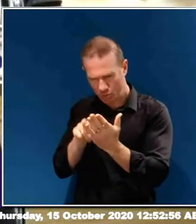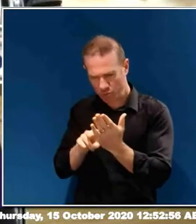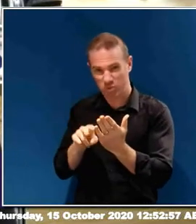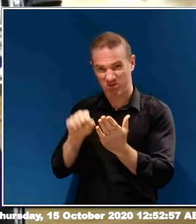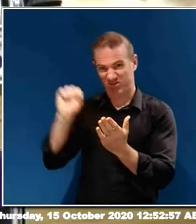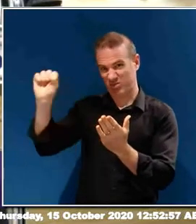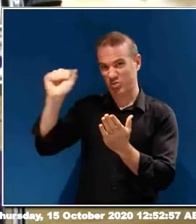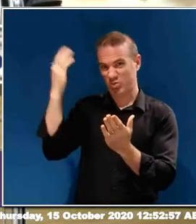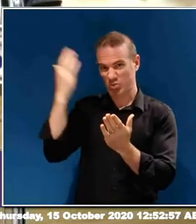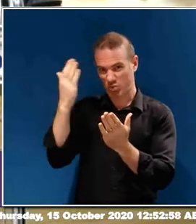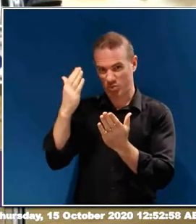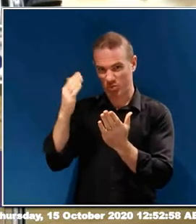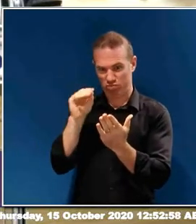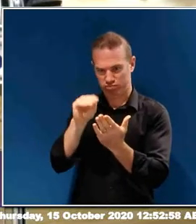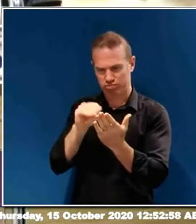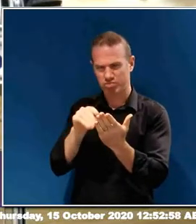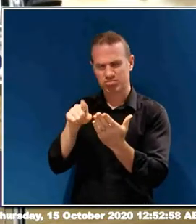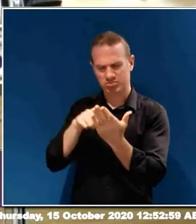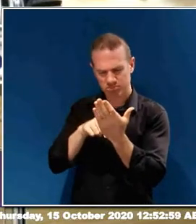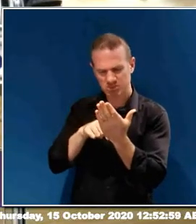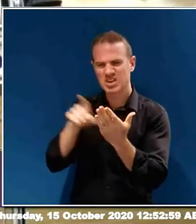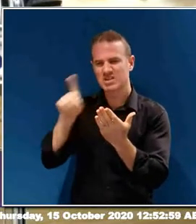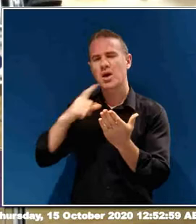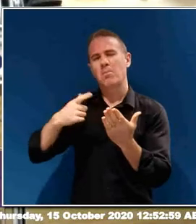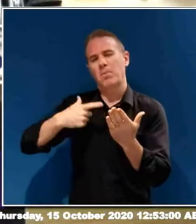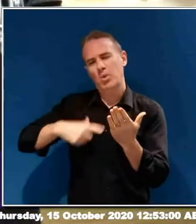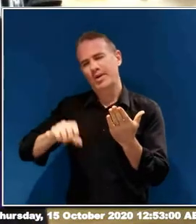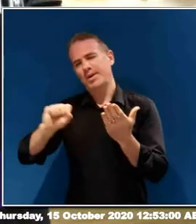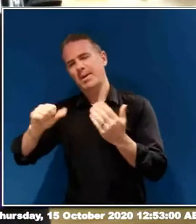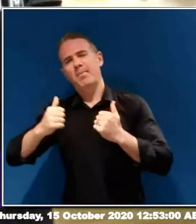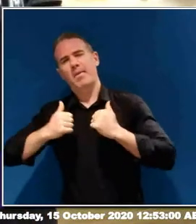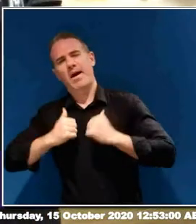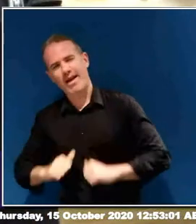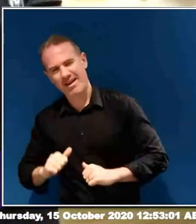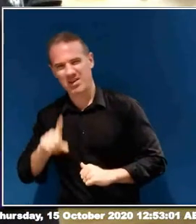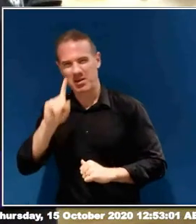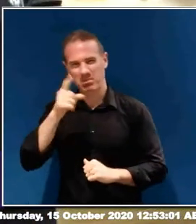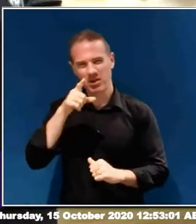behaviour but on closer scrutiny, it appears there's usually an explanation